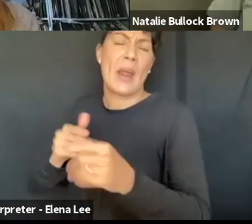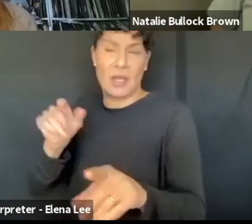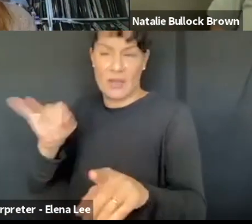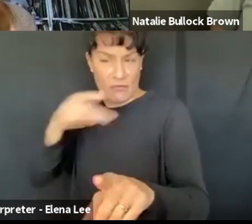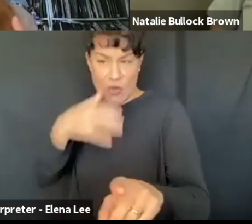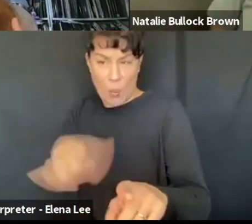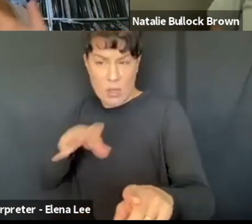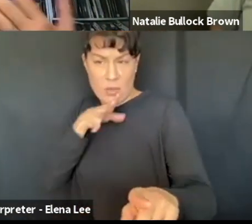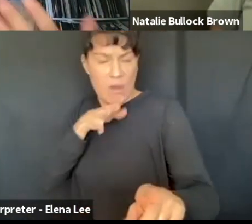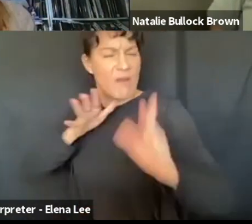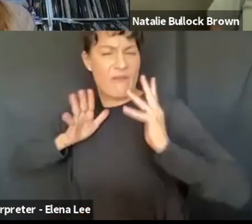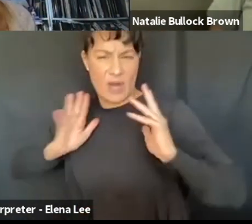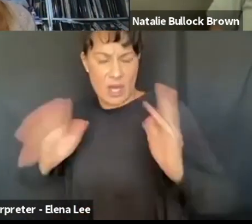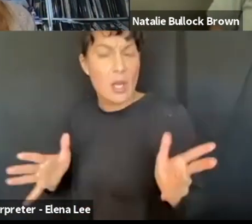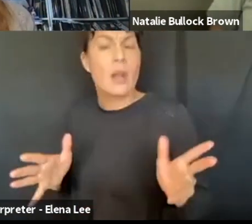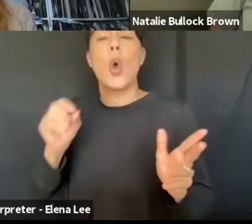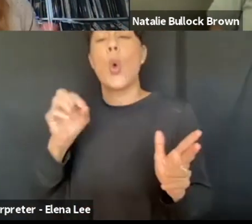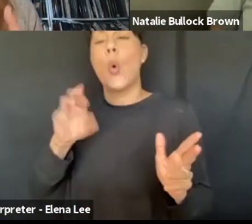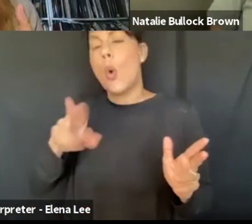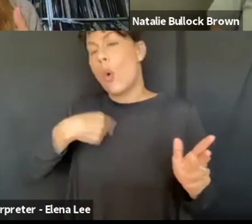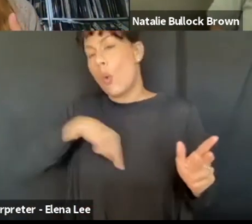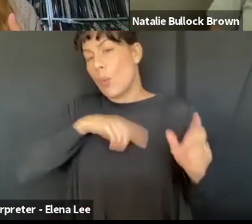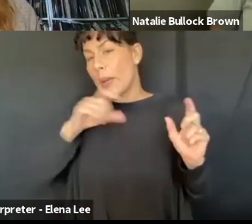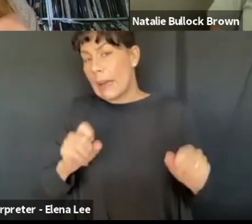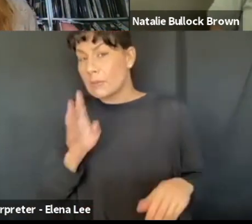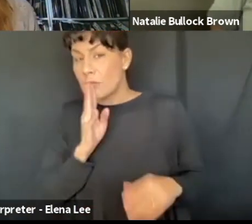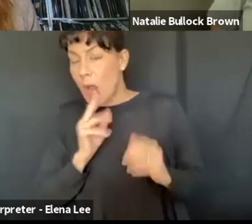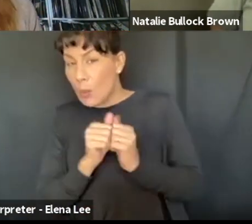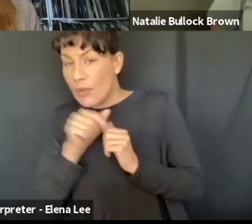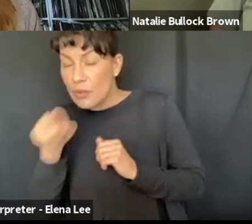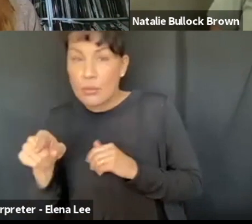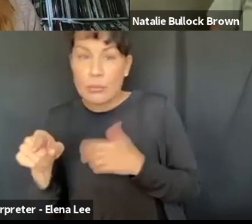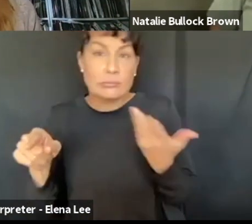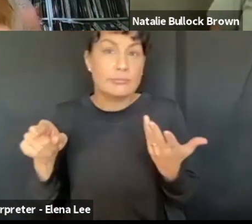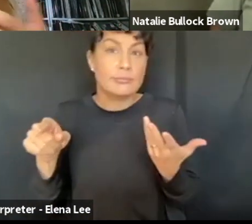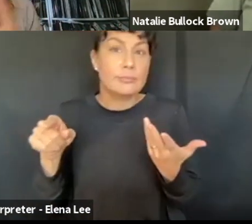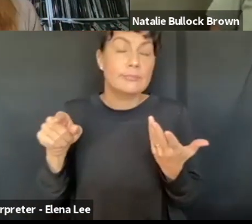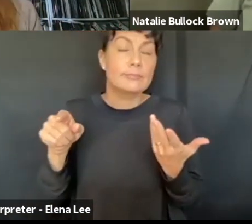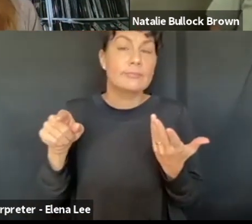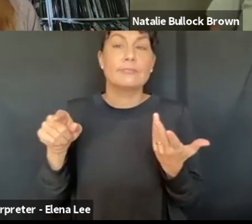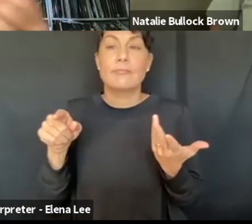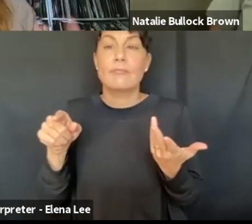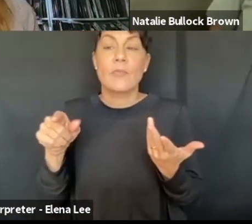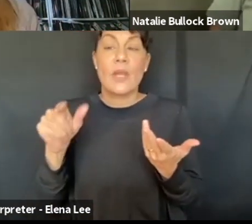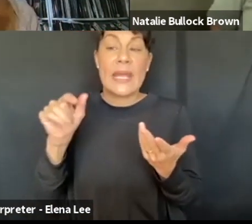Or we can start talking to you. And if you, after the first question, don't want to continue this,